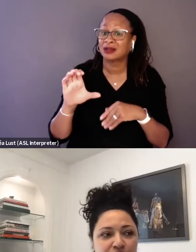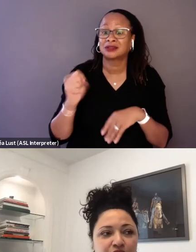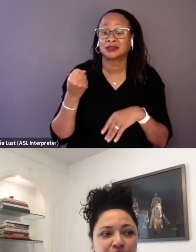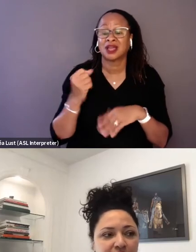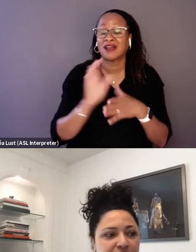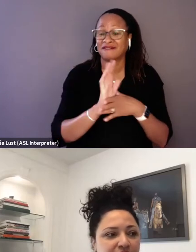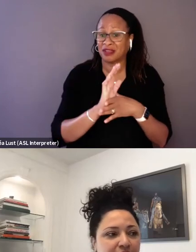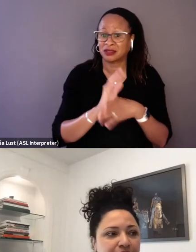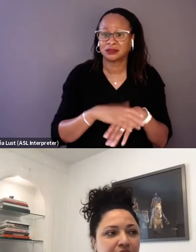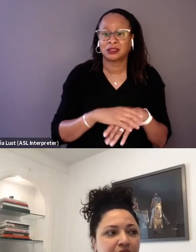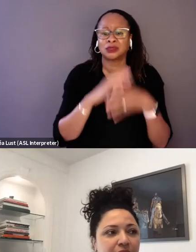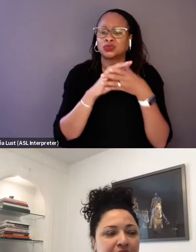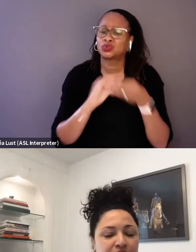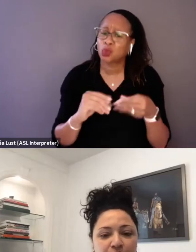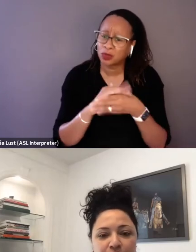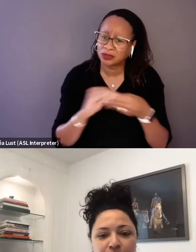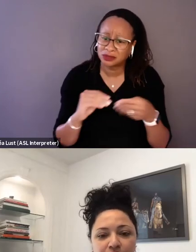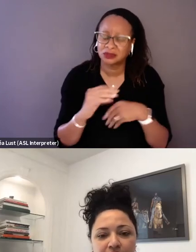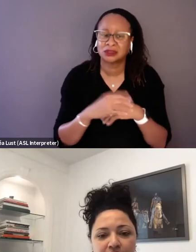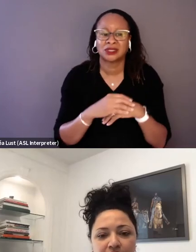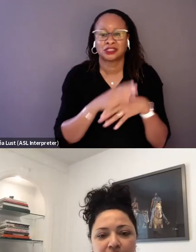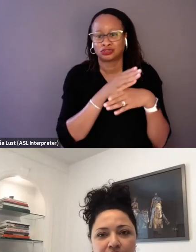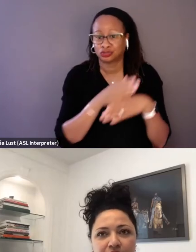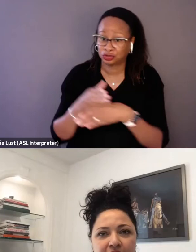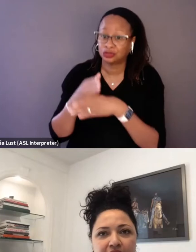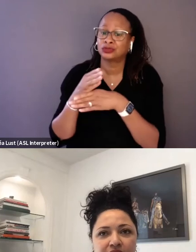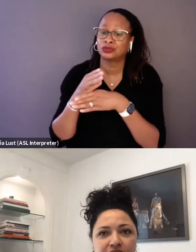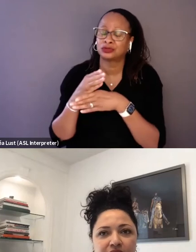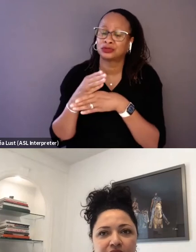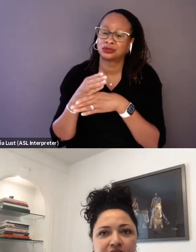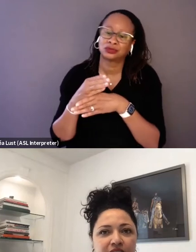just stories being told that from the queer community